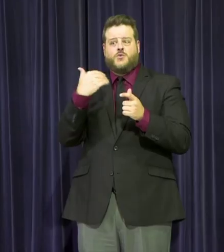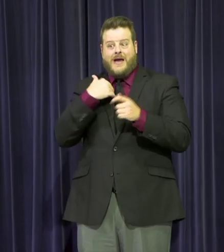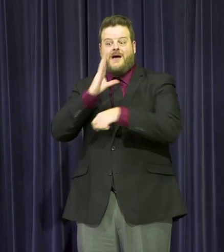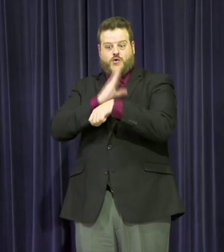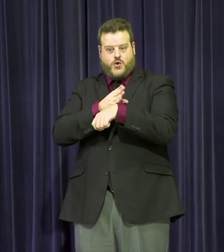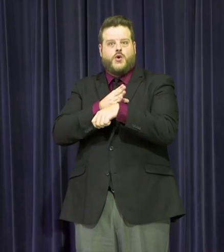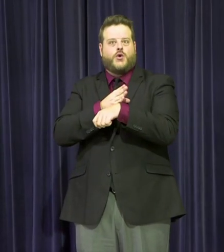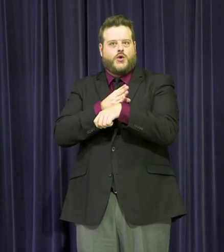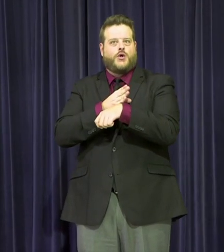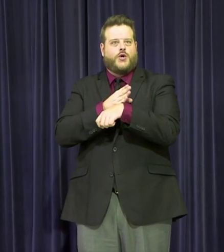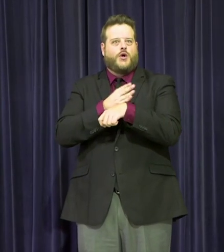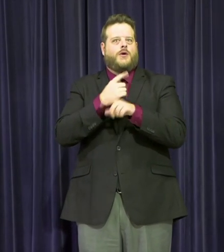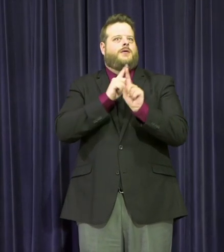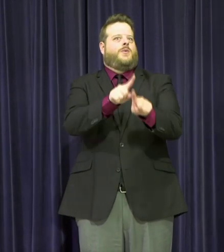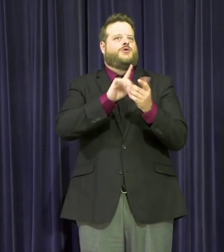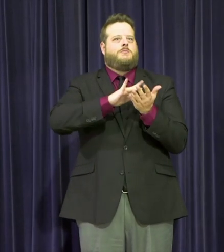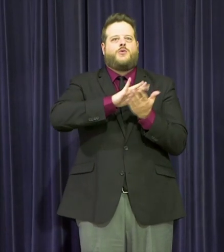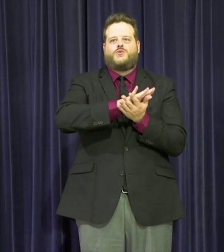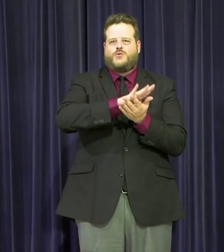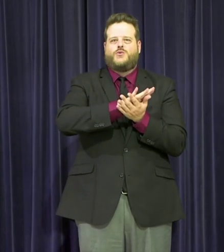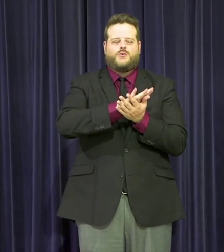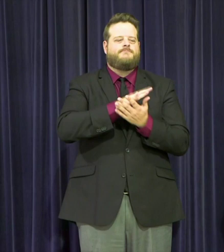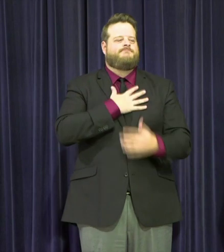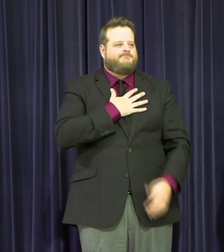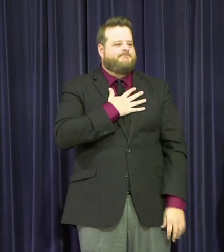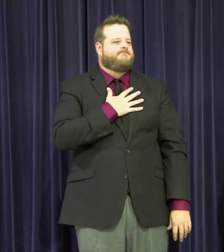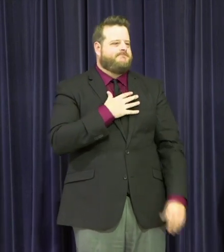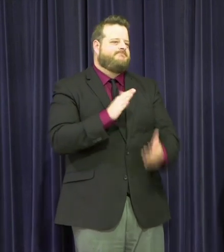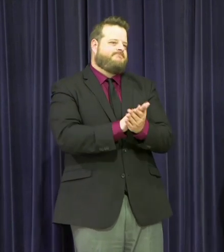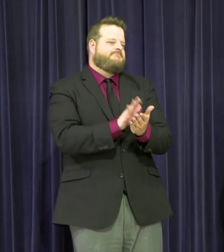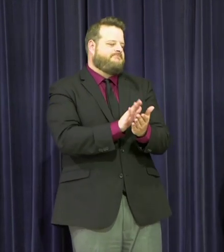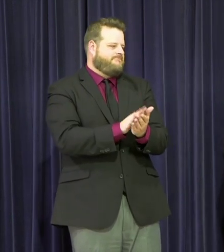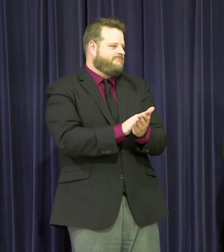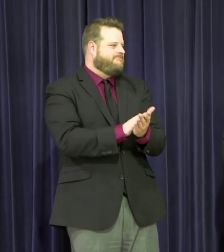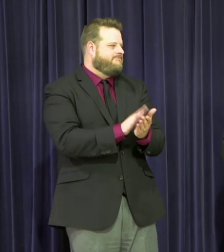who went to medical school.